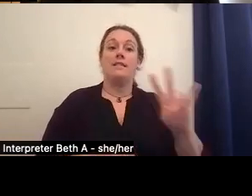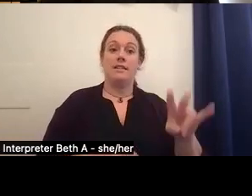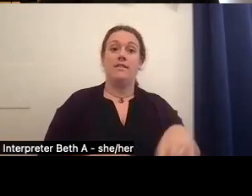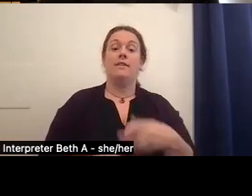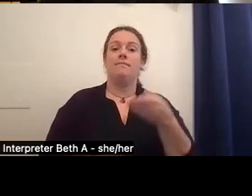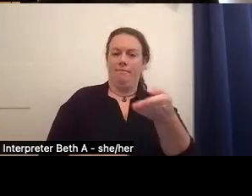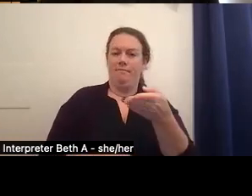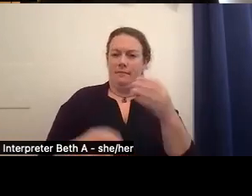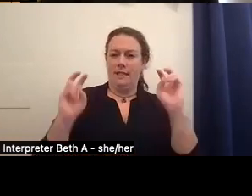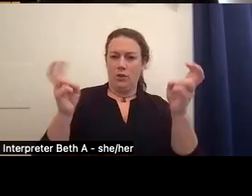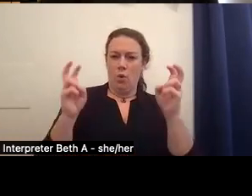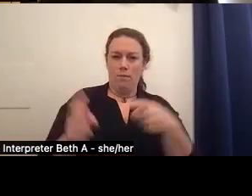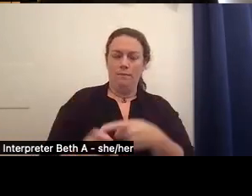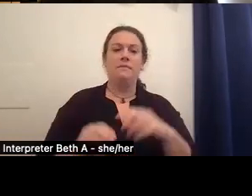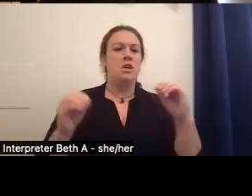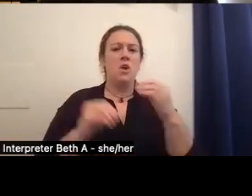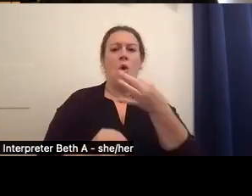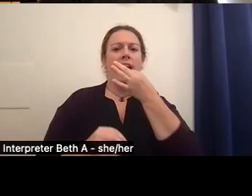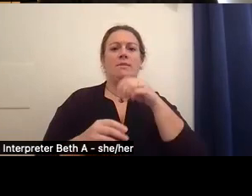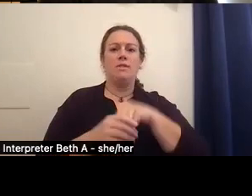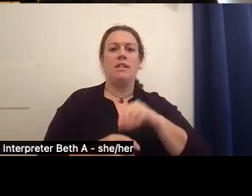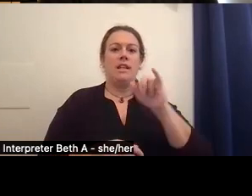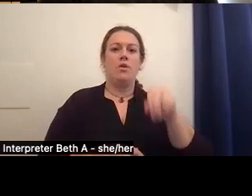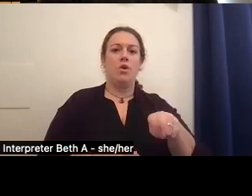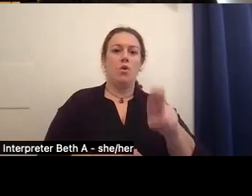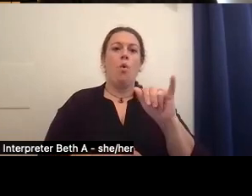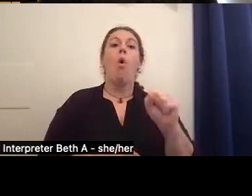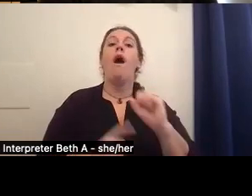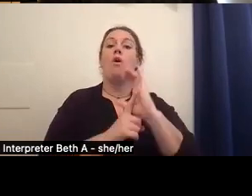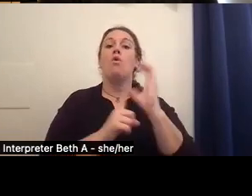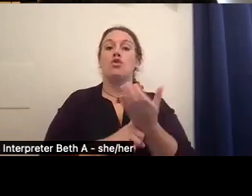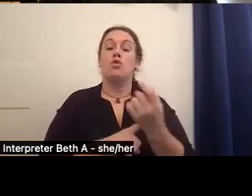in Iroquois culture. When it comes- when we come together, we say that we put our minds on the